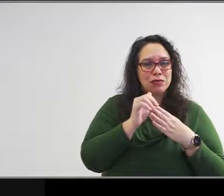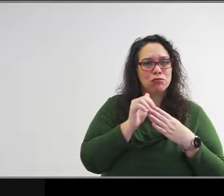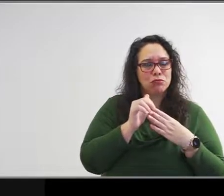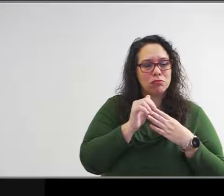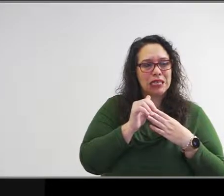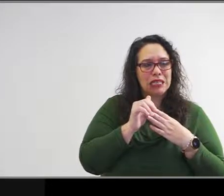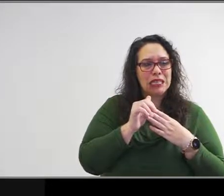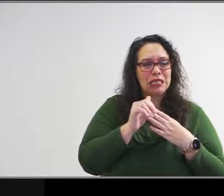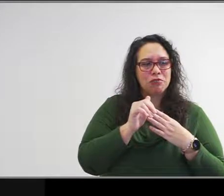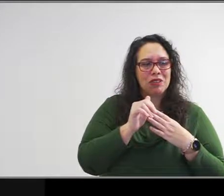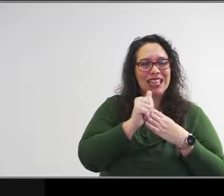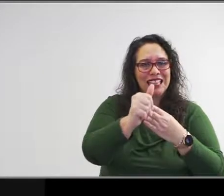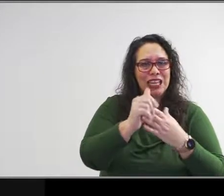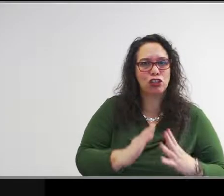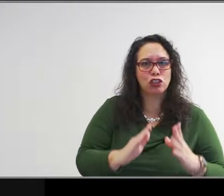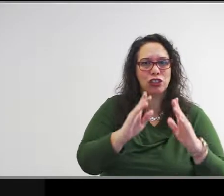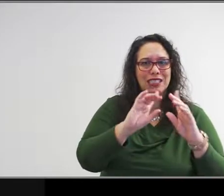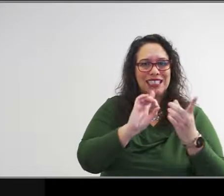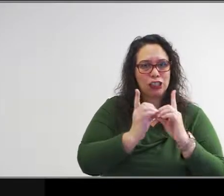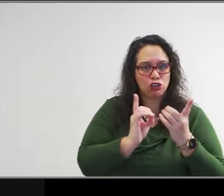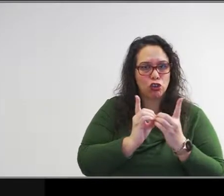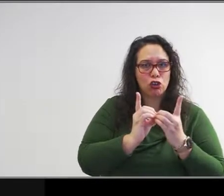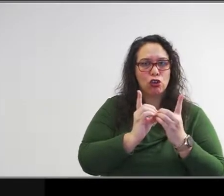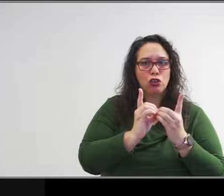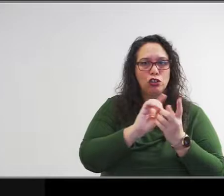of digital transformation of learning.